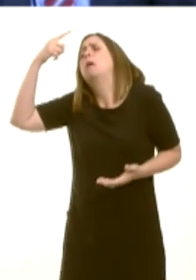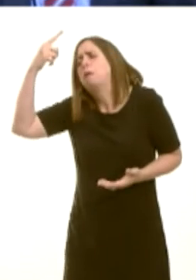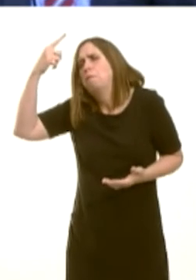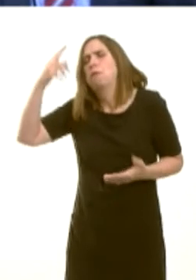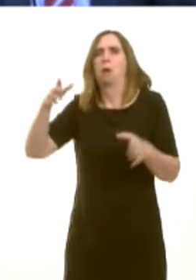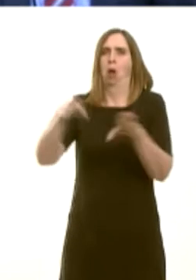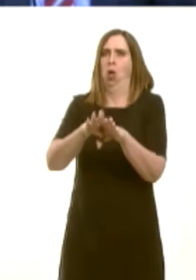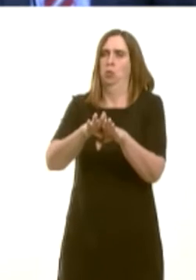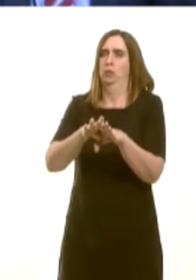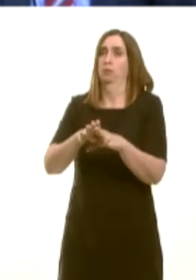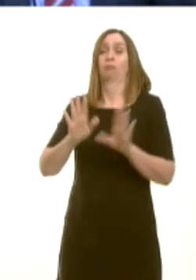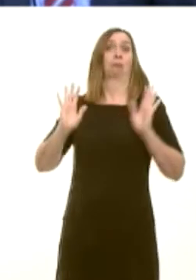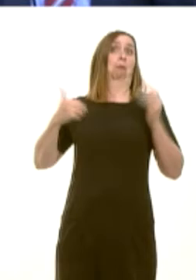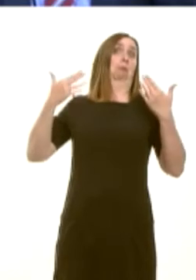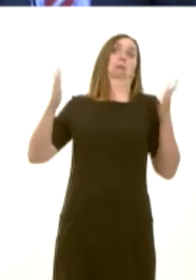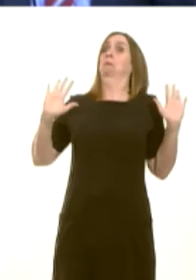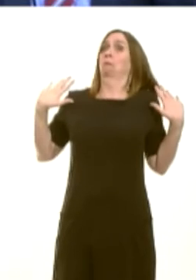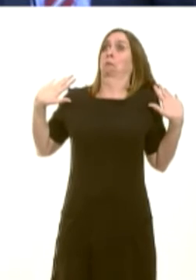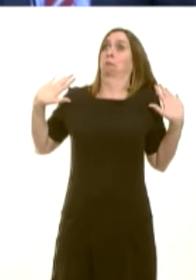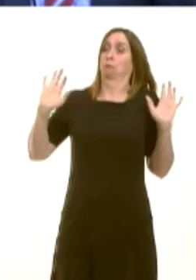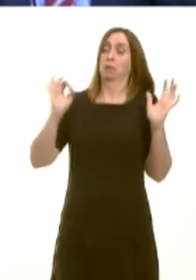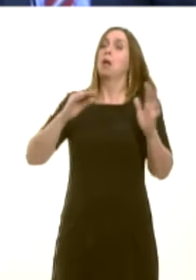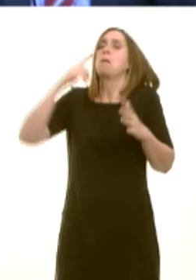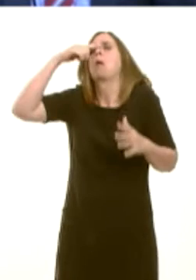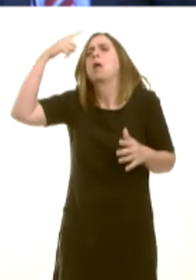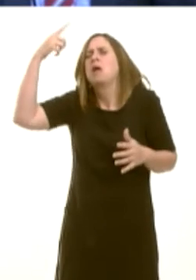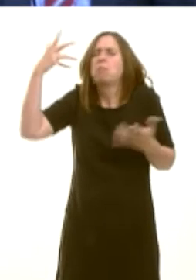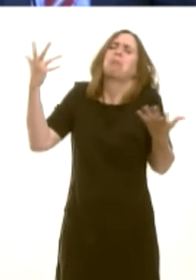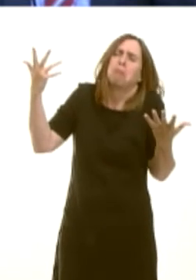thatís completely without prejudice, may I addóas part of any associated public consultation